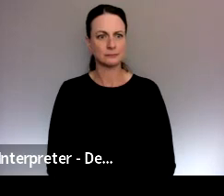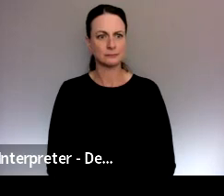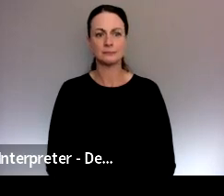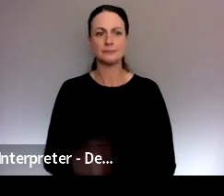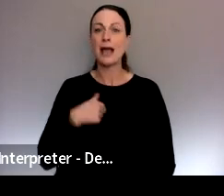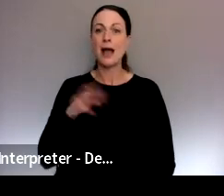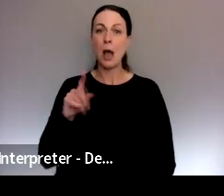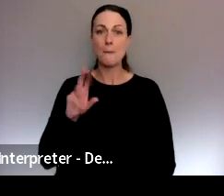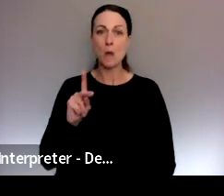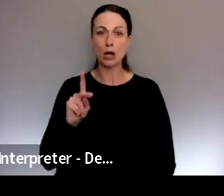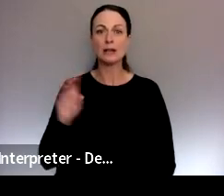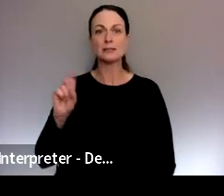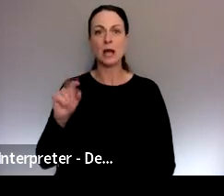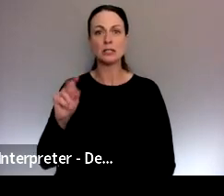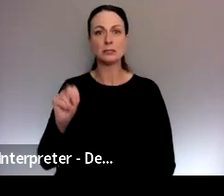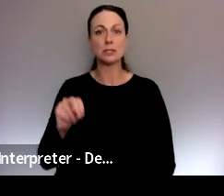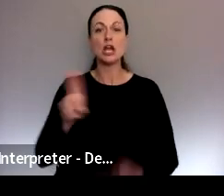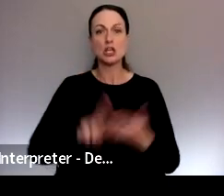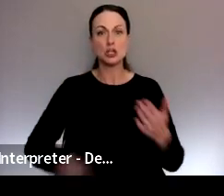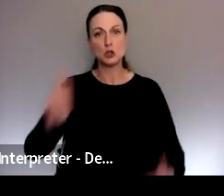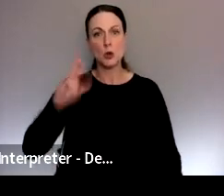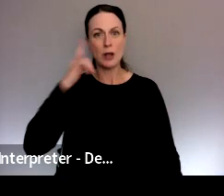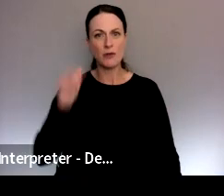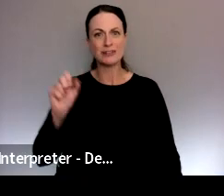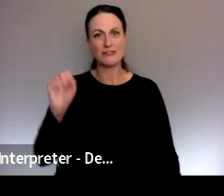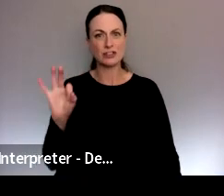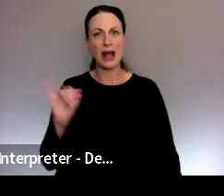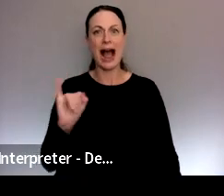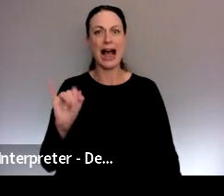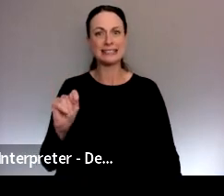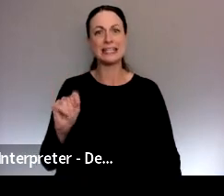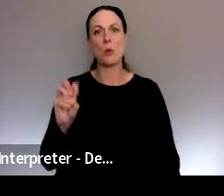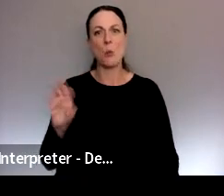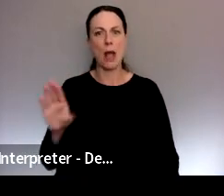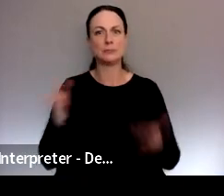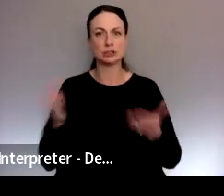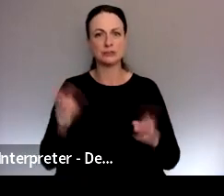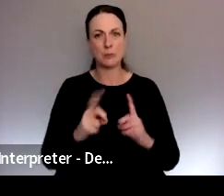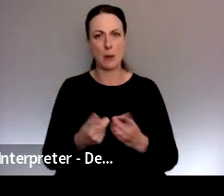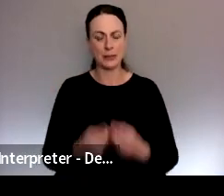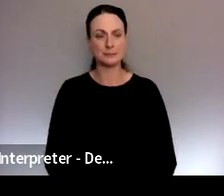Mark: This is Mark Sutton from the University of California, San Francisco's IT Web Services Department,